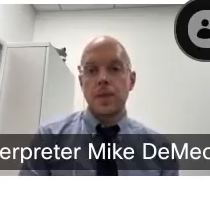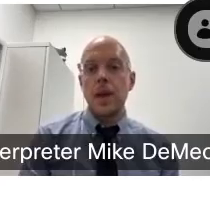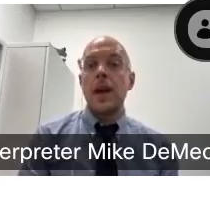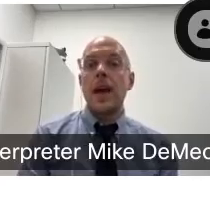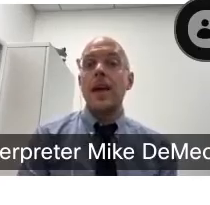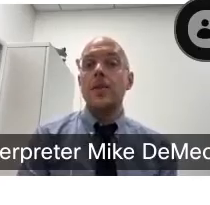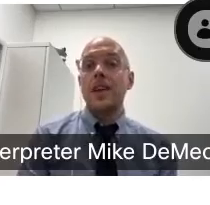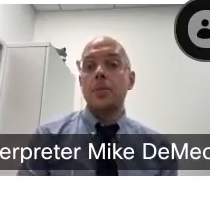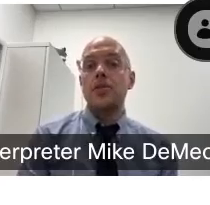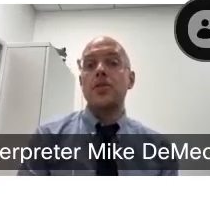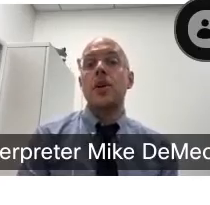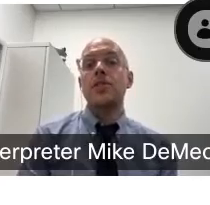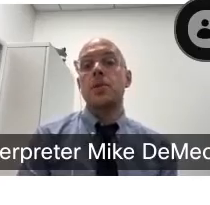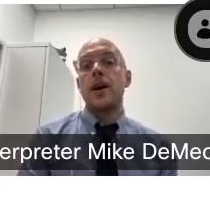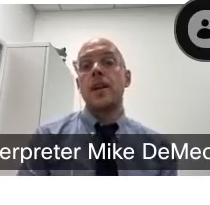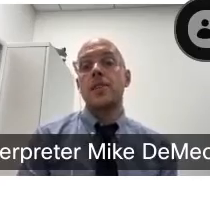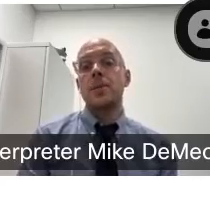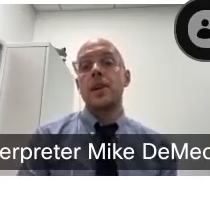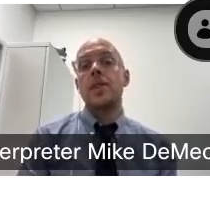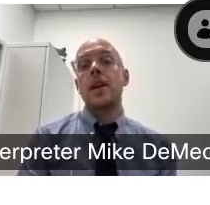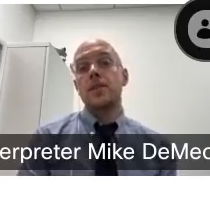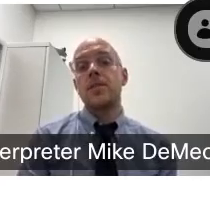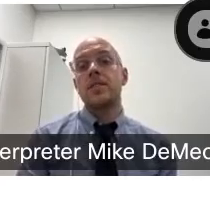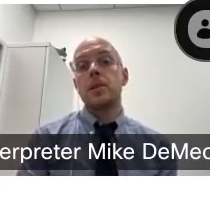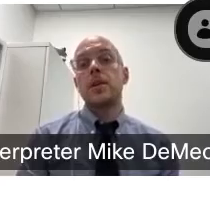And those captions should also be provided at a speed that is reasonably readable.